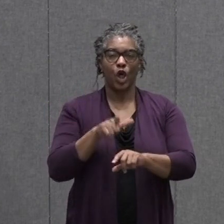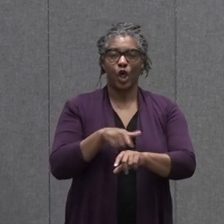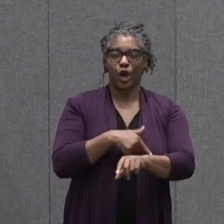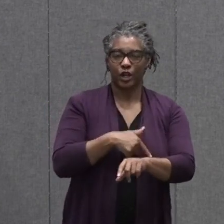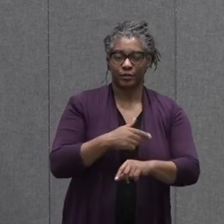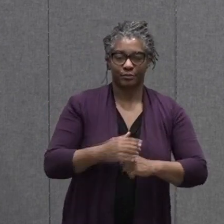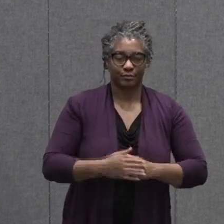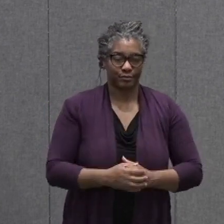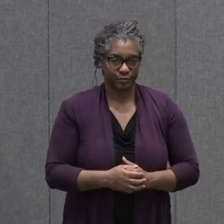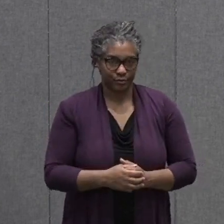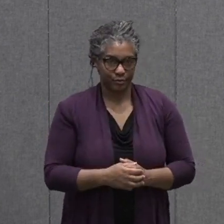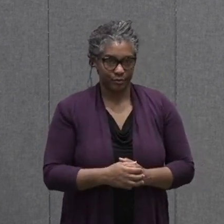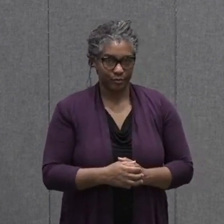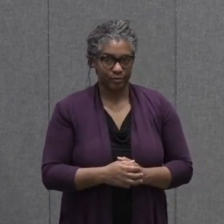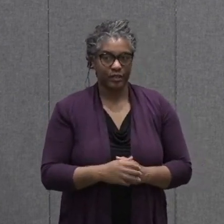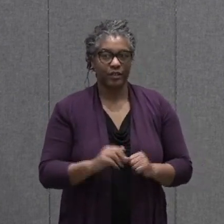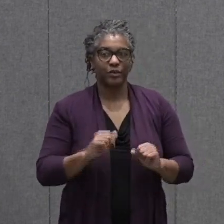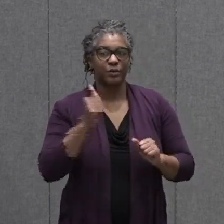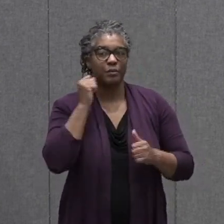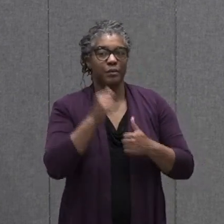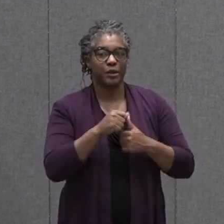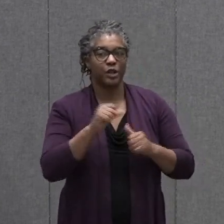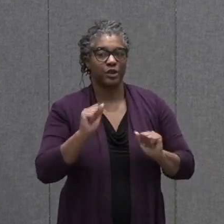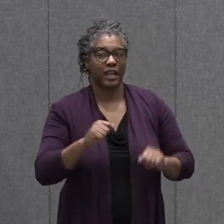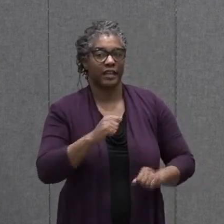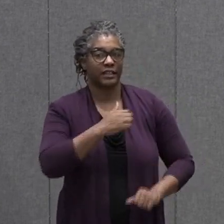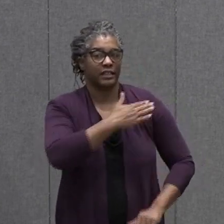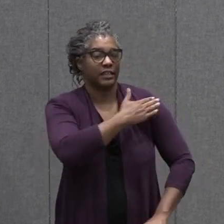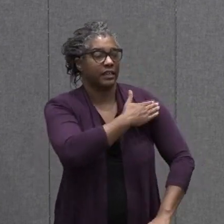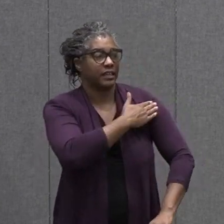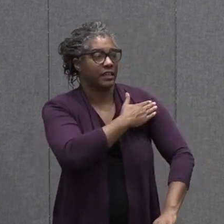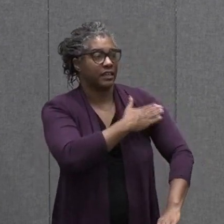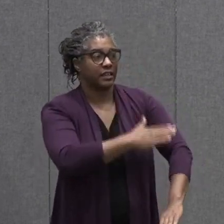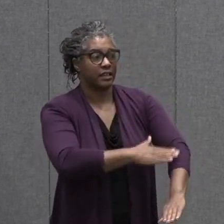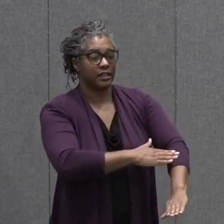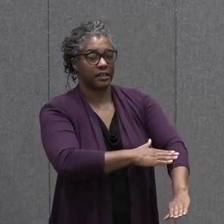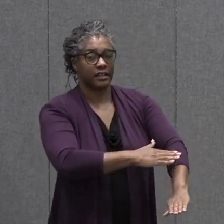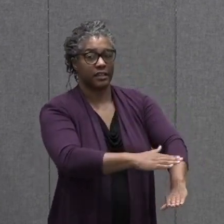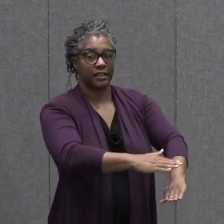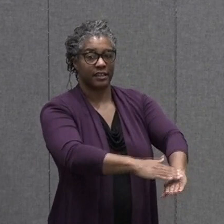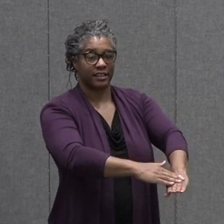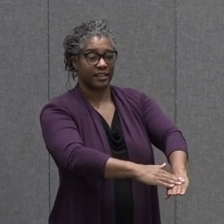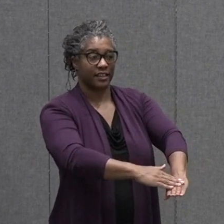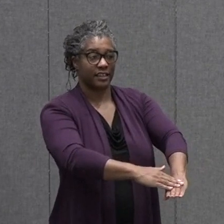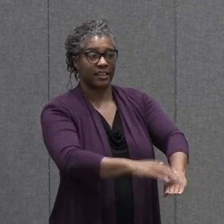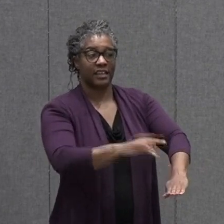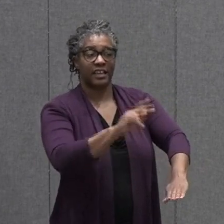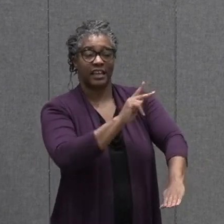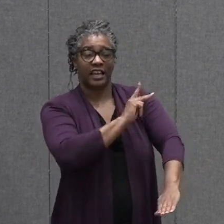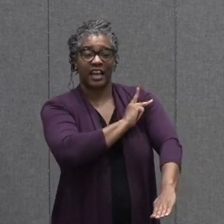to help you hear the sounds. Kuh-i-te, kite.